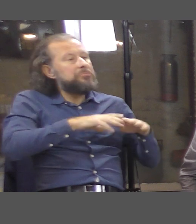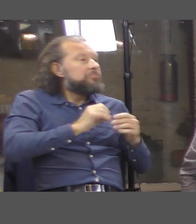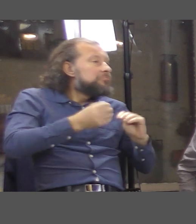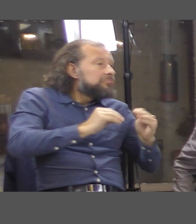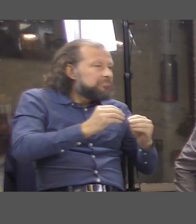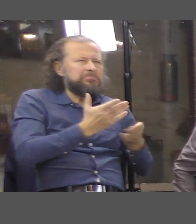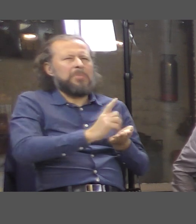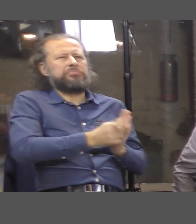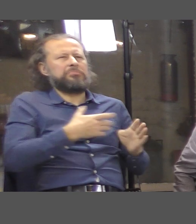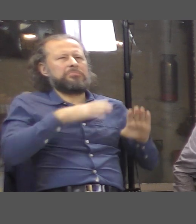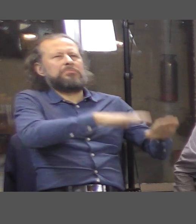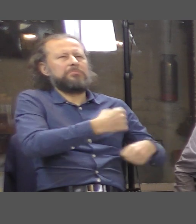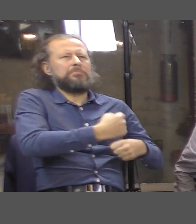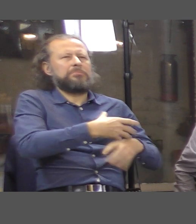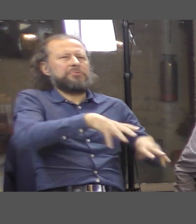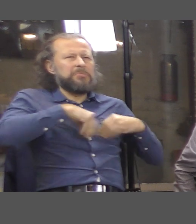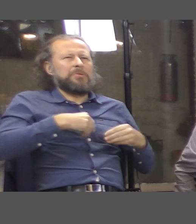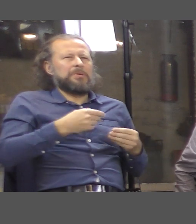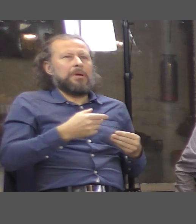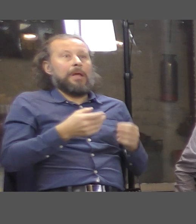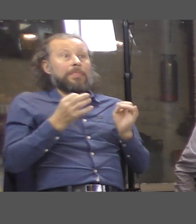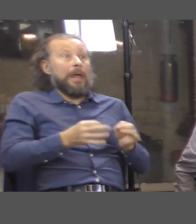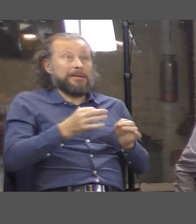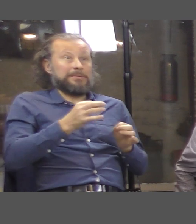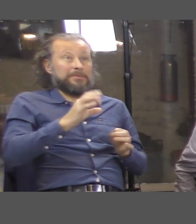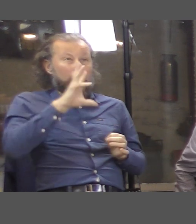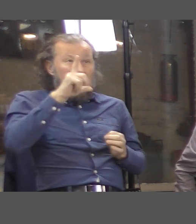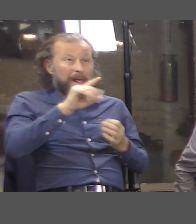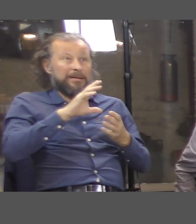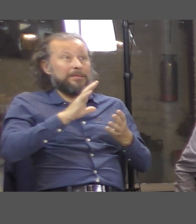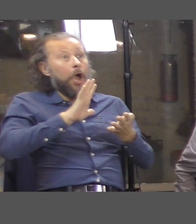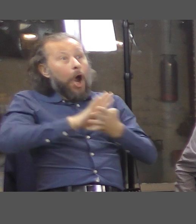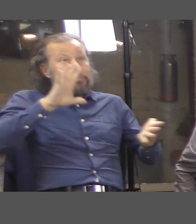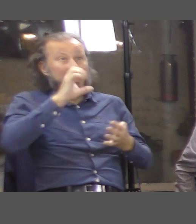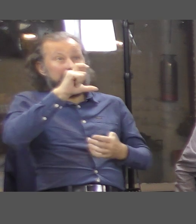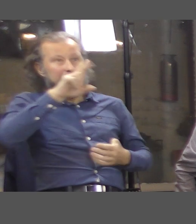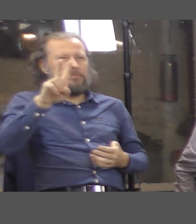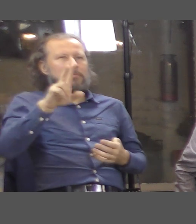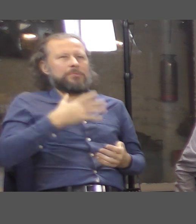and if I did my job well, then I was accepted. And now you need a nice opinion, a nice CV,